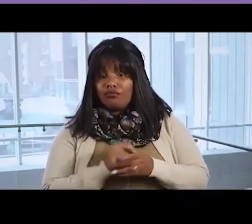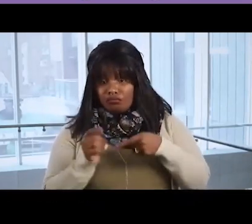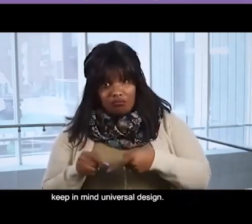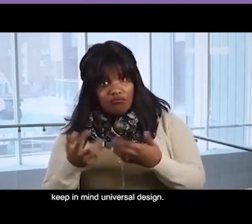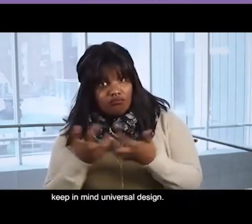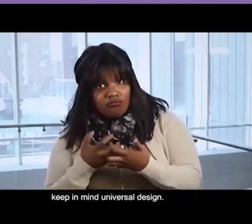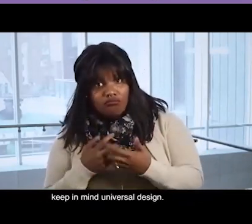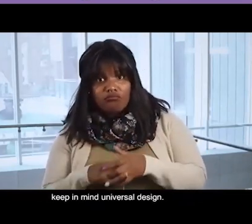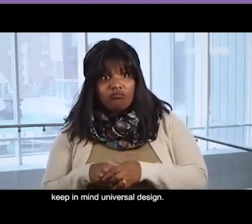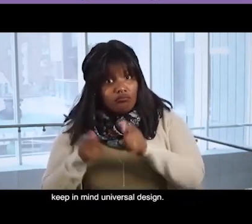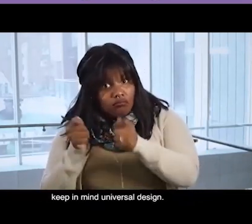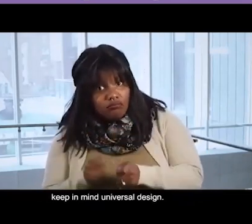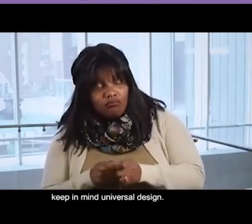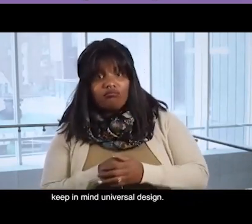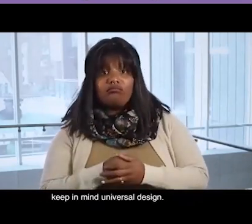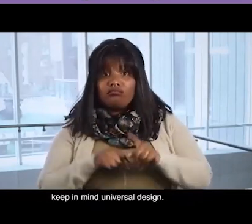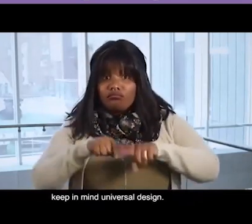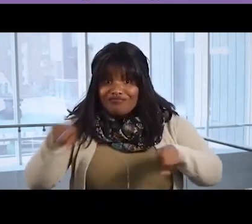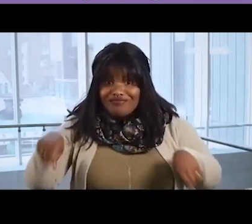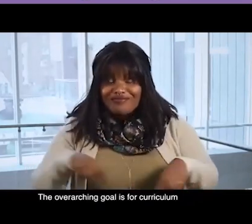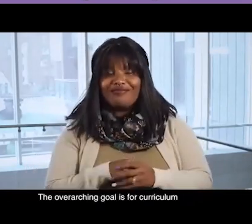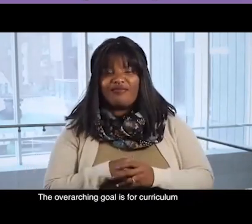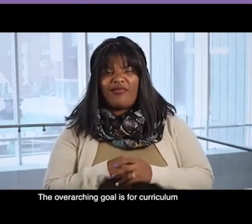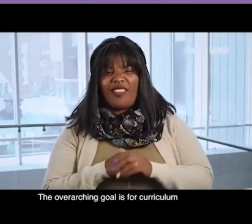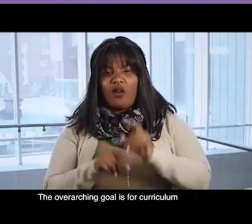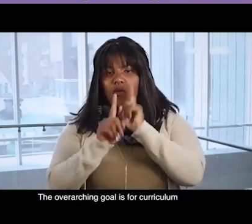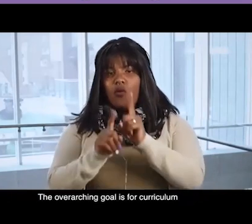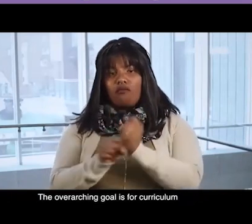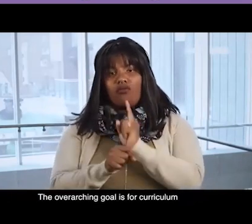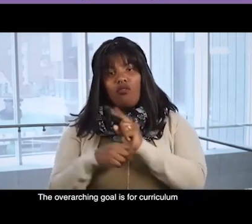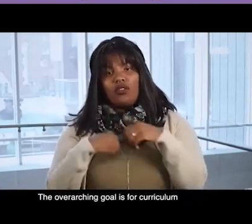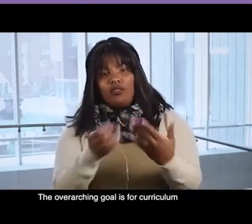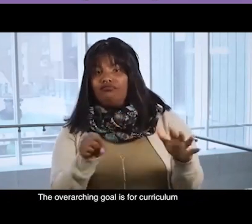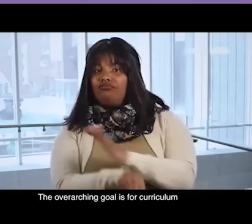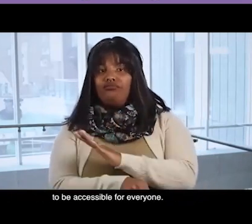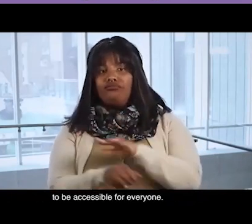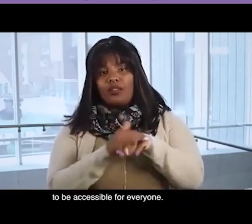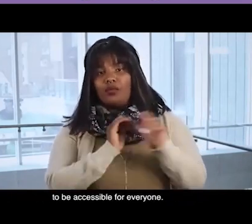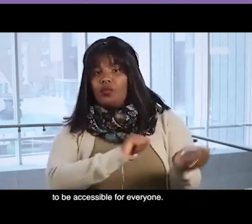When addressing your curriculum, keep in mind universal design. The overarching goal is for that curriculum